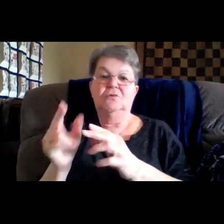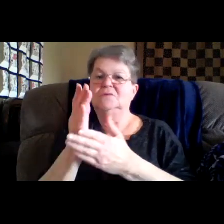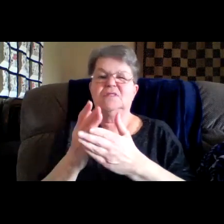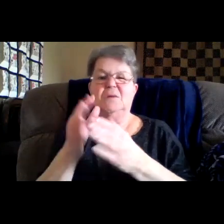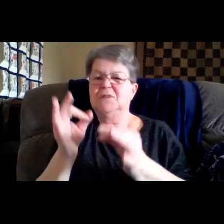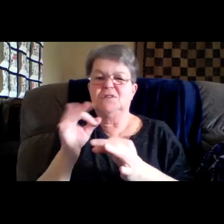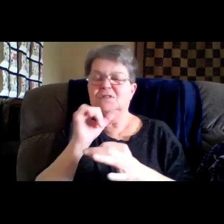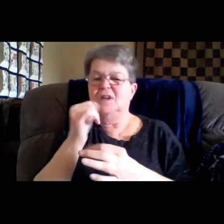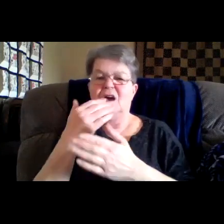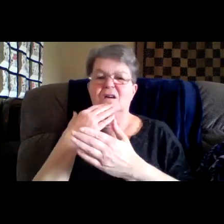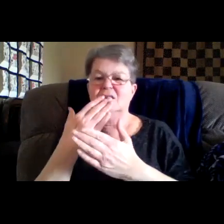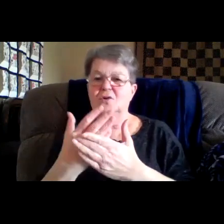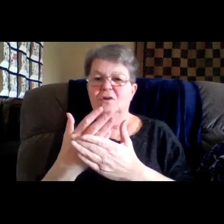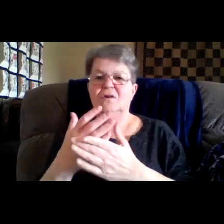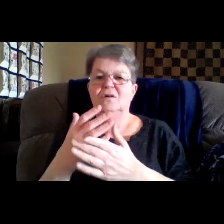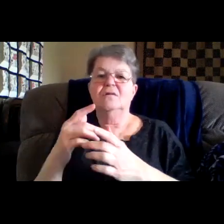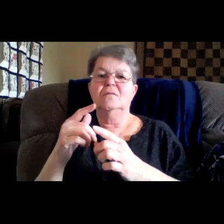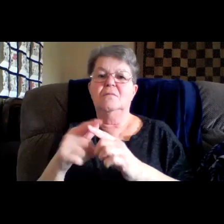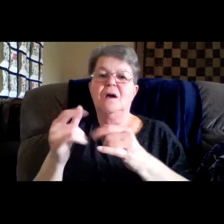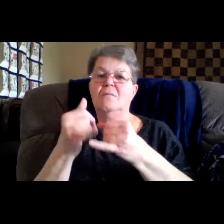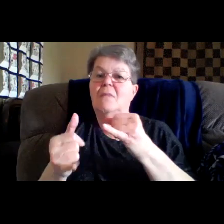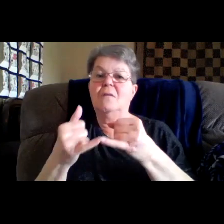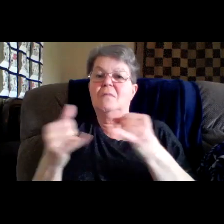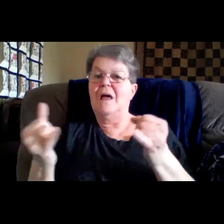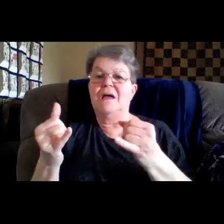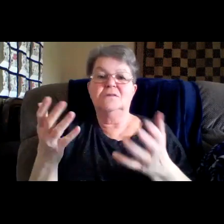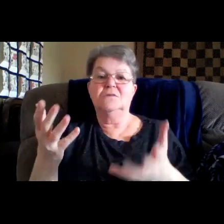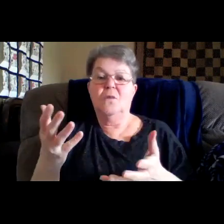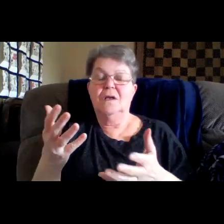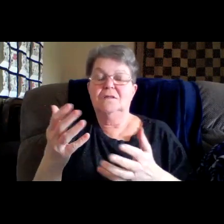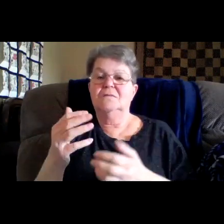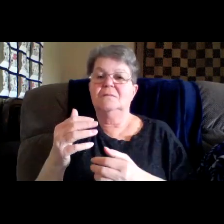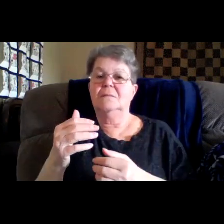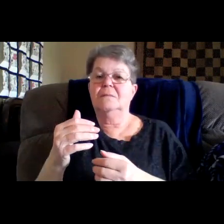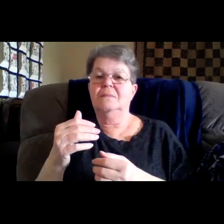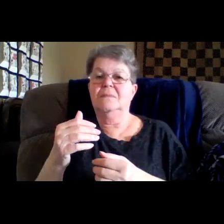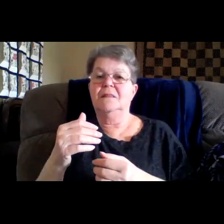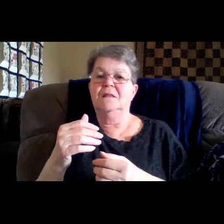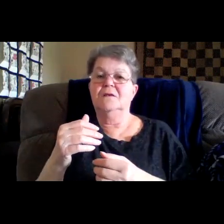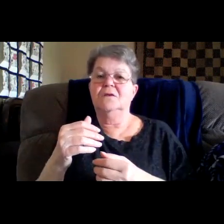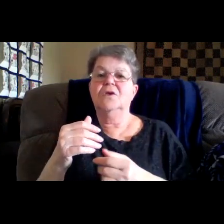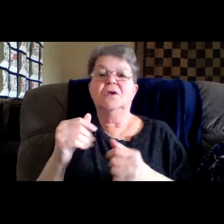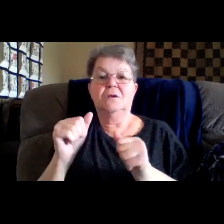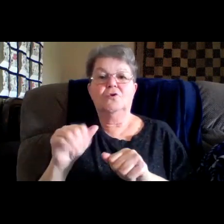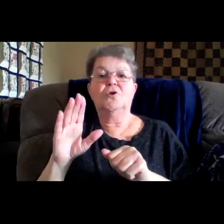and change may not be good, but the bottom line is this. It could be beneficial for you at the end of the day.